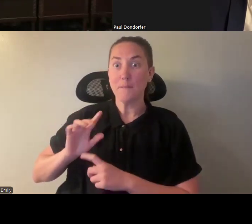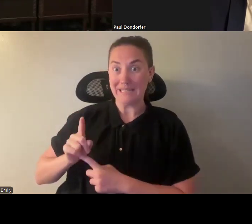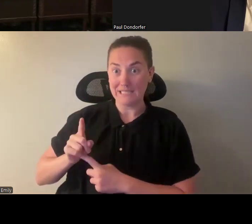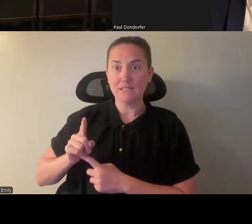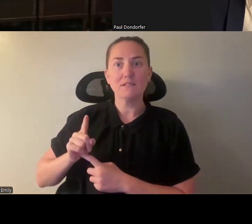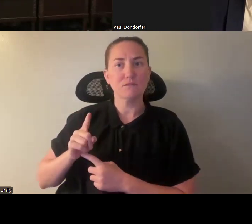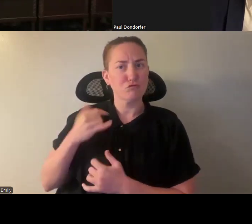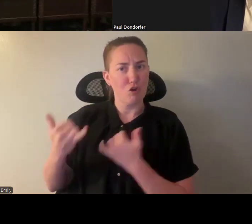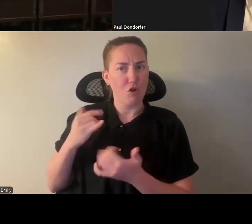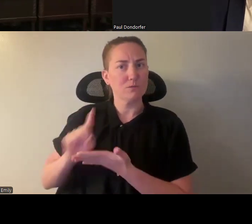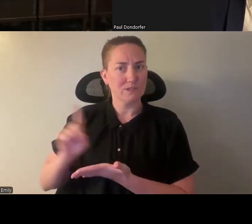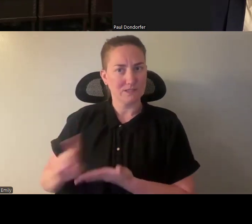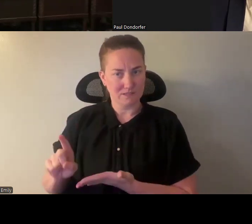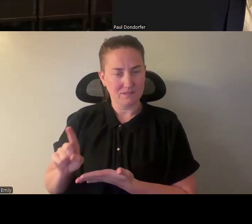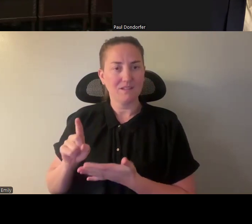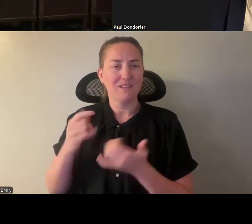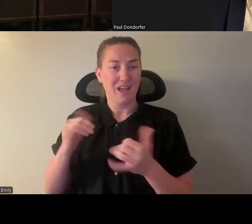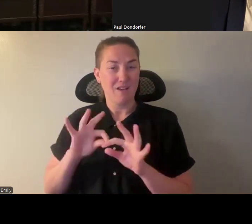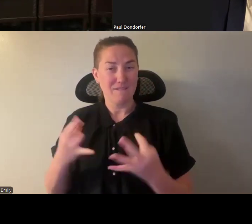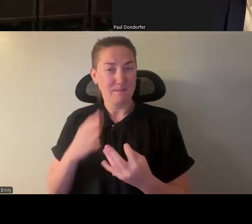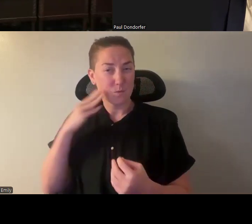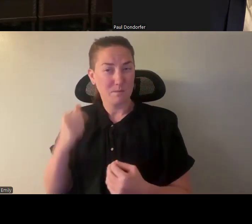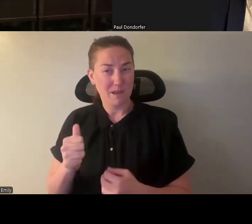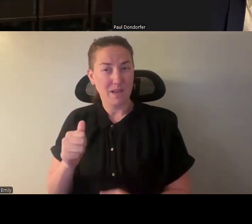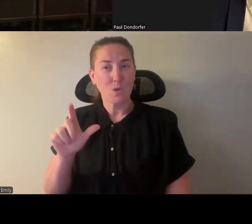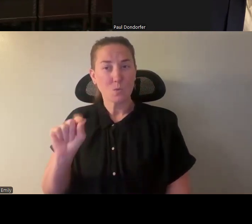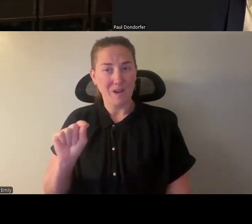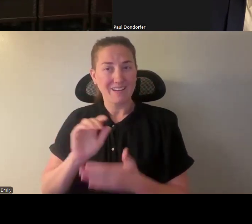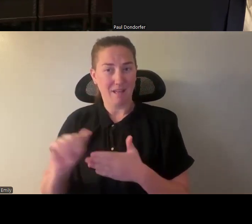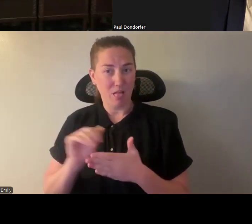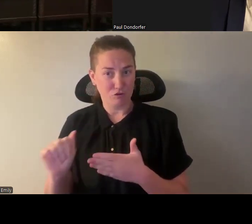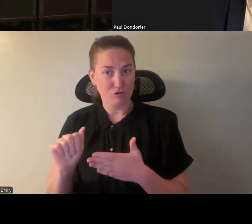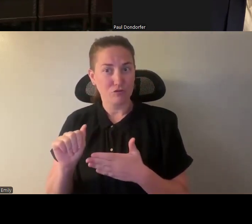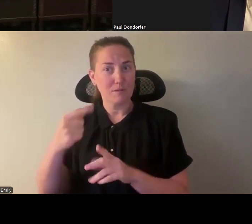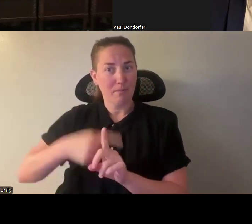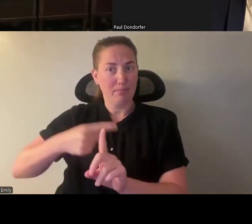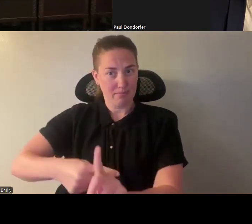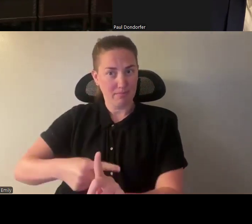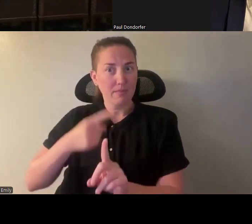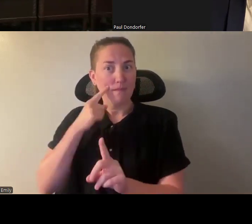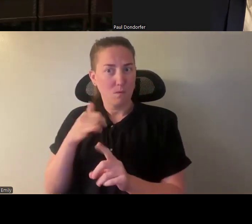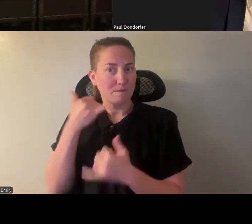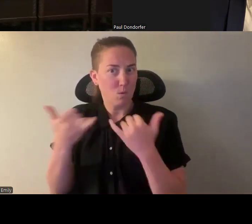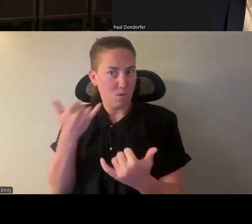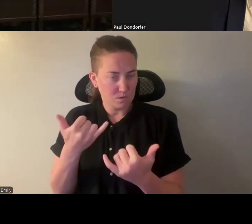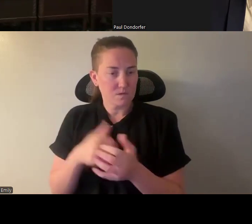of calls a week now families would pay $20 a month for those calls And it's my understanding